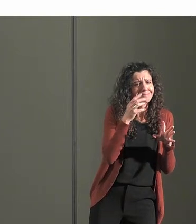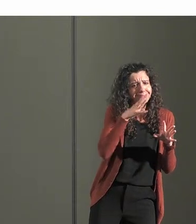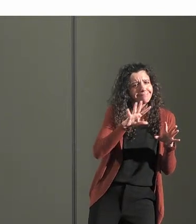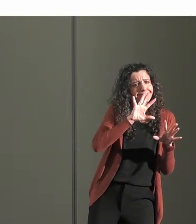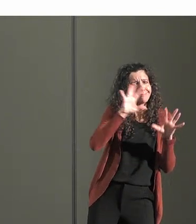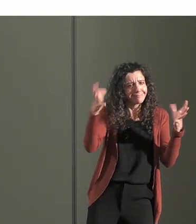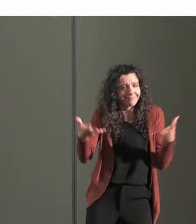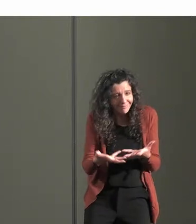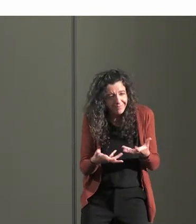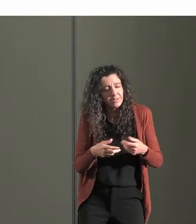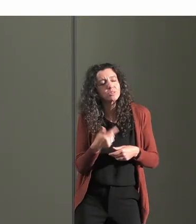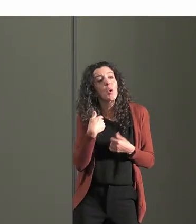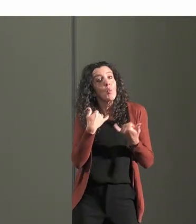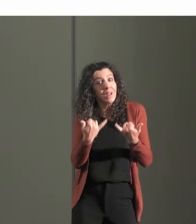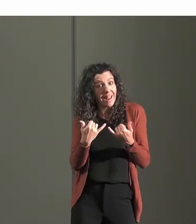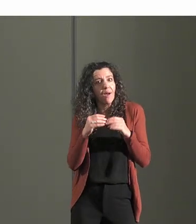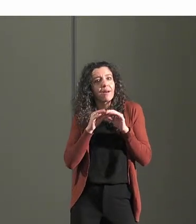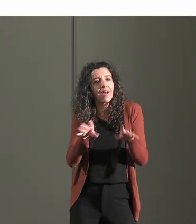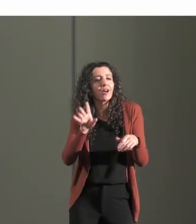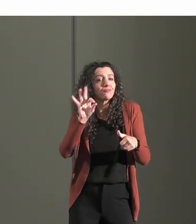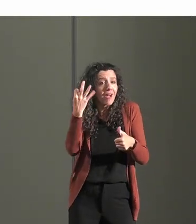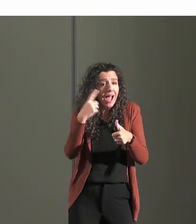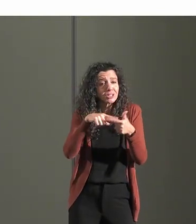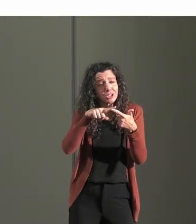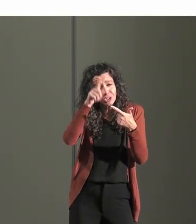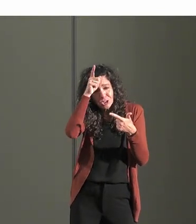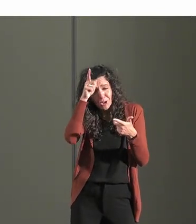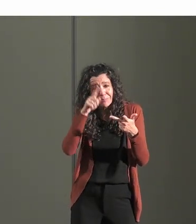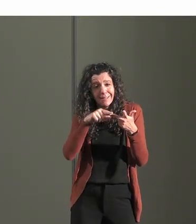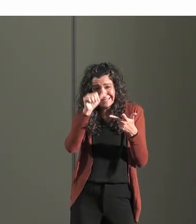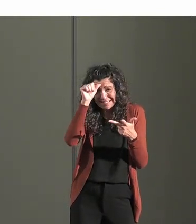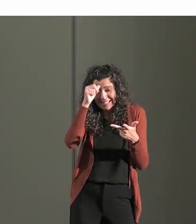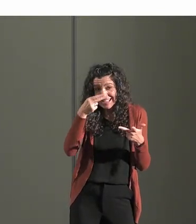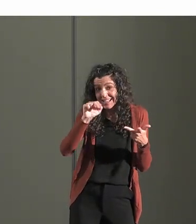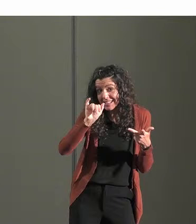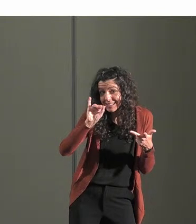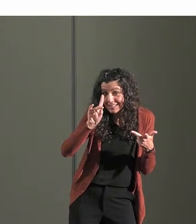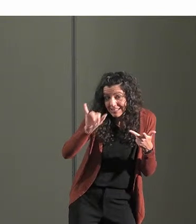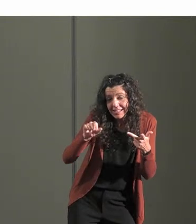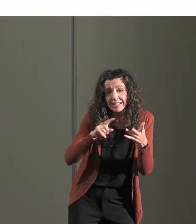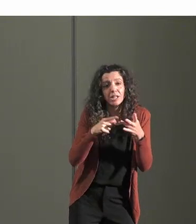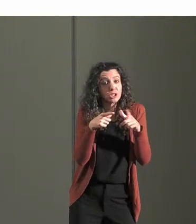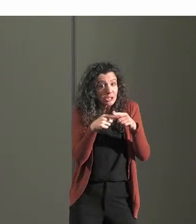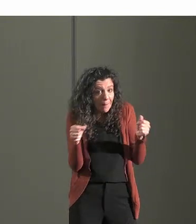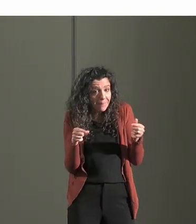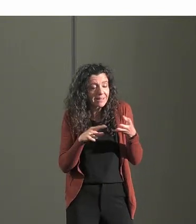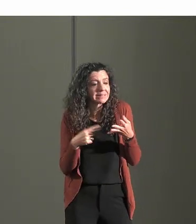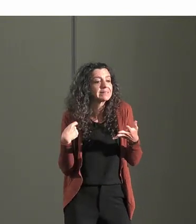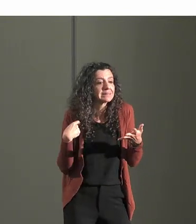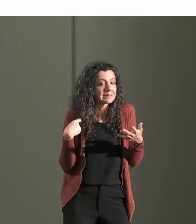doesn't reach the rest of the world we did French, German,